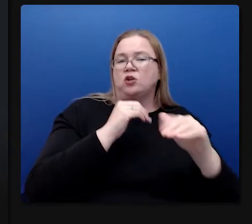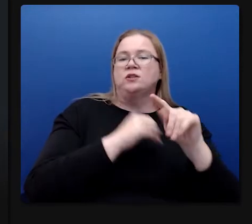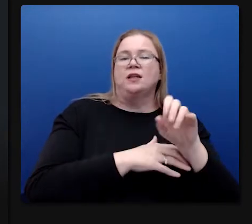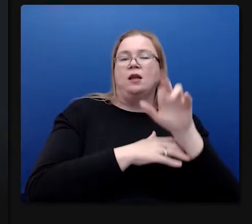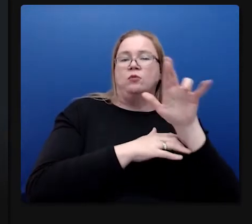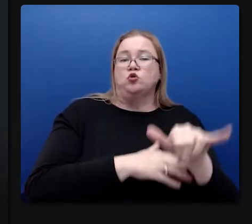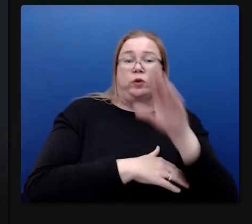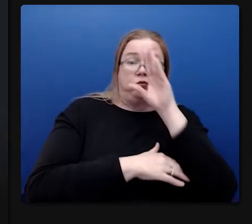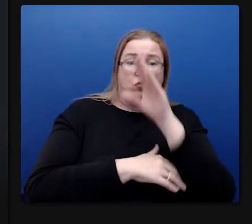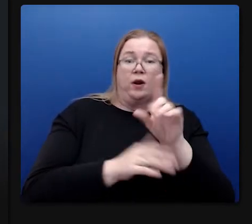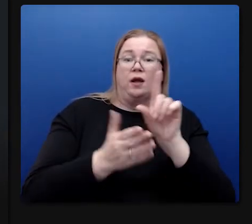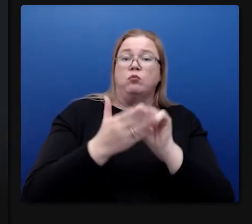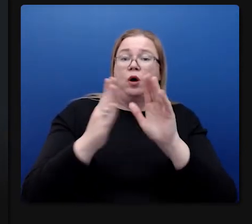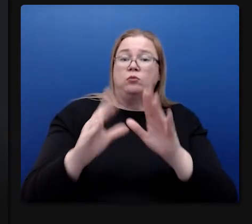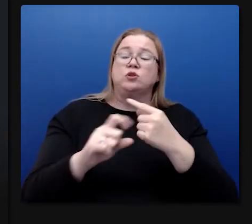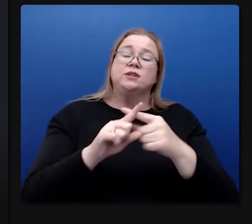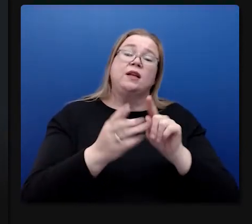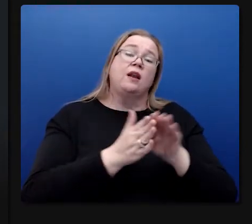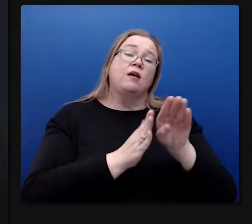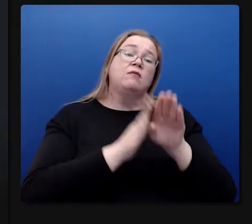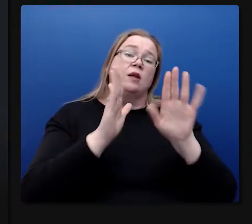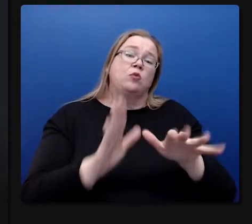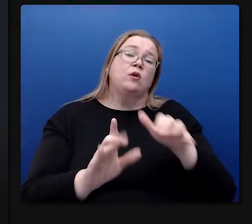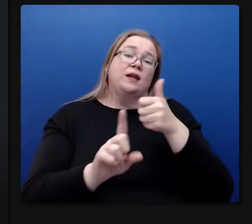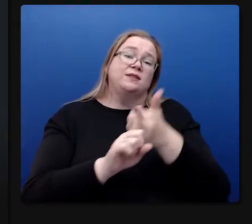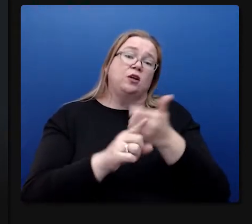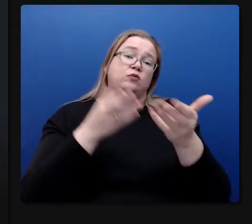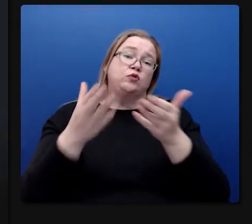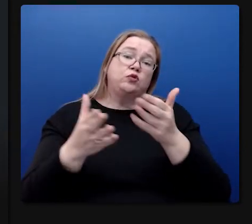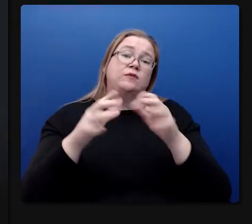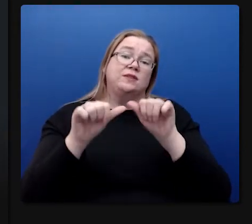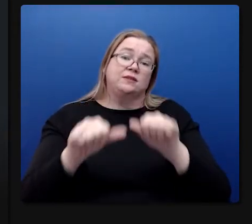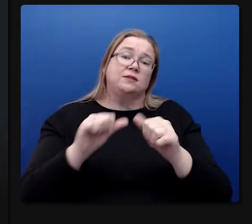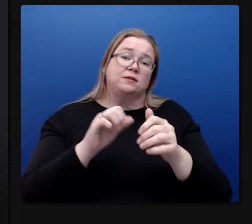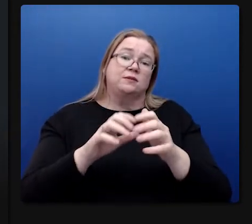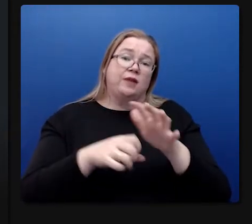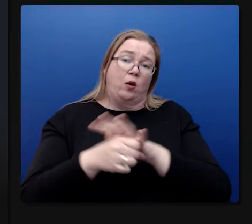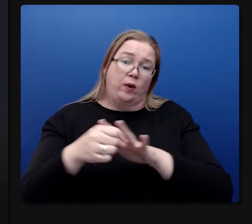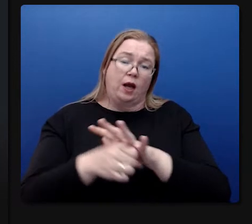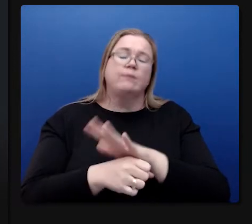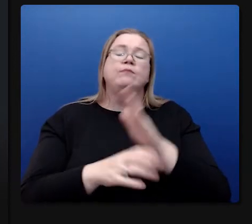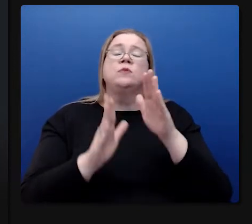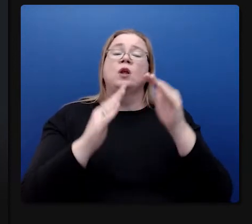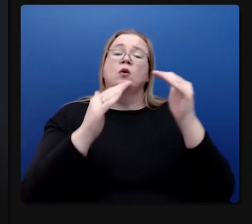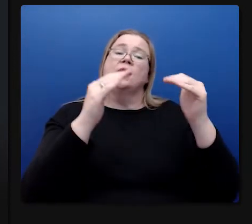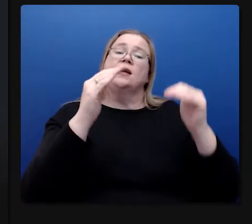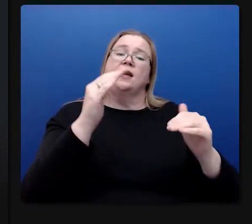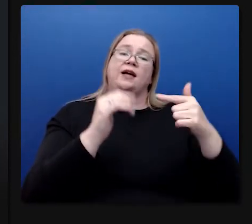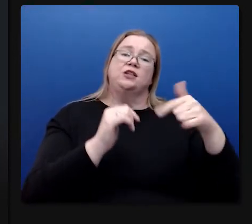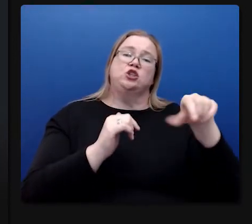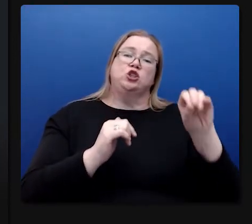direct to publishers and developers in that self-service capacity. So, next on the right side is GEO,